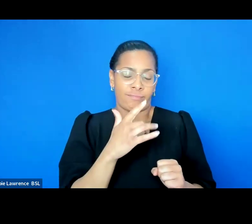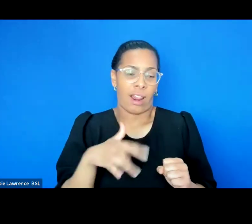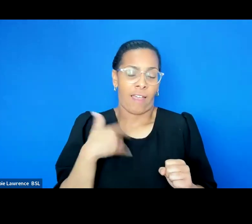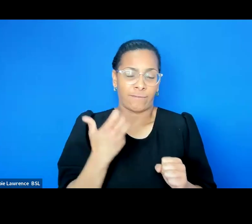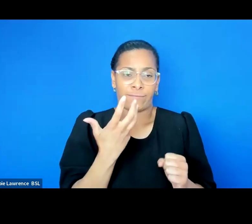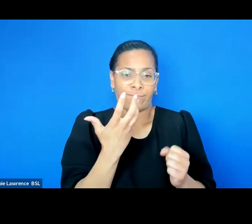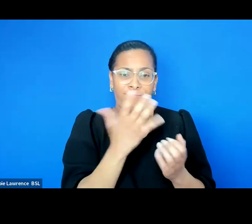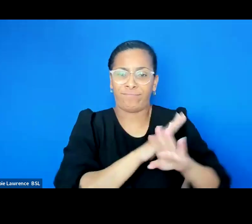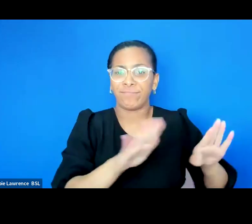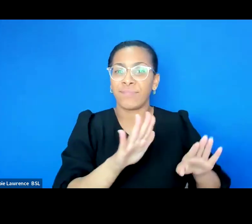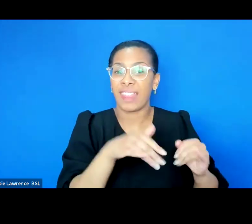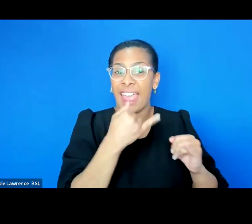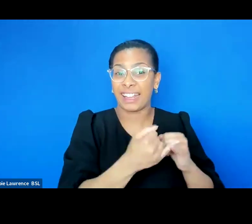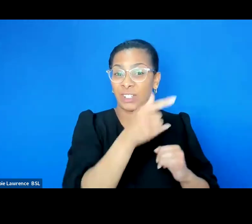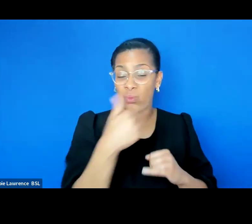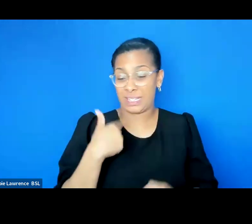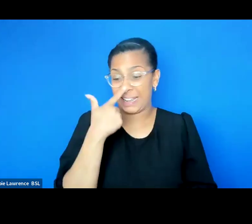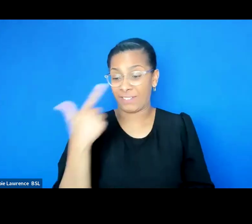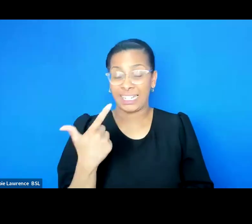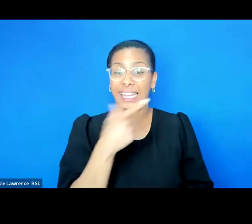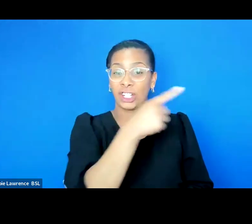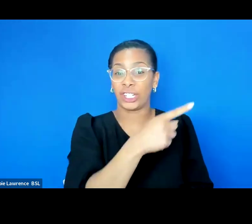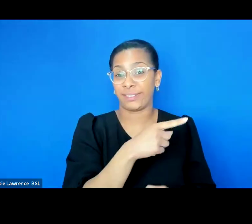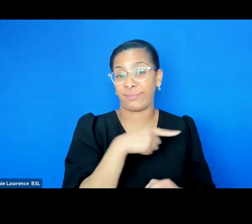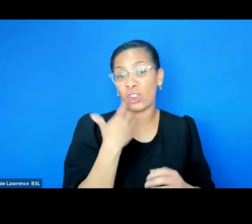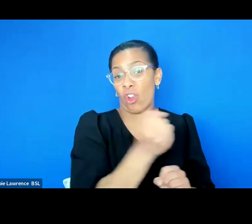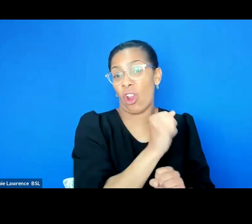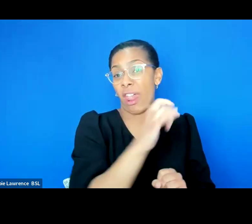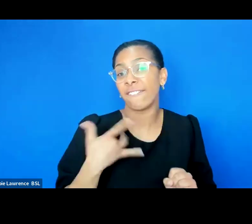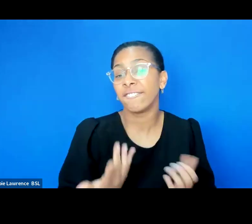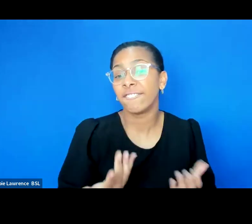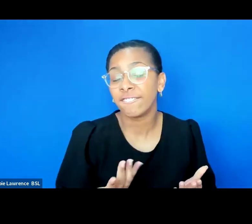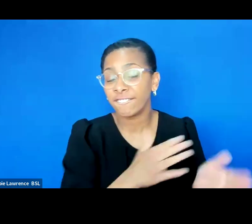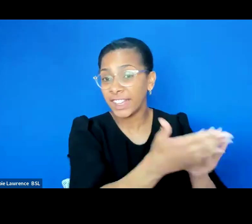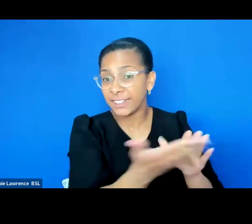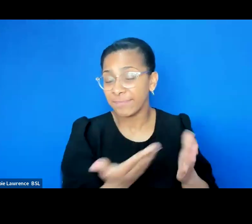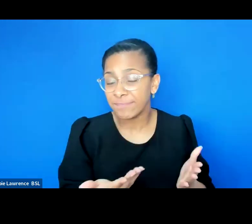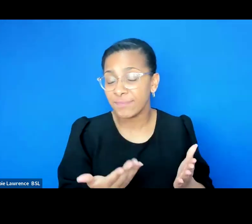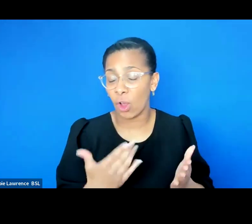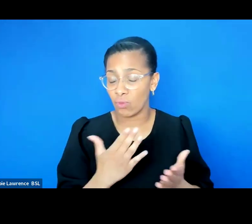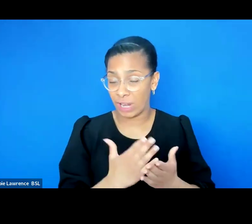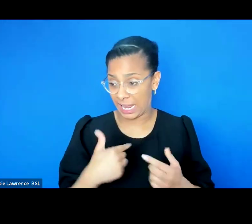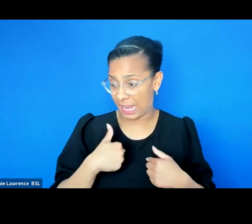I very much blame myself for my mother's death. I blamed myself for not being able to take care of her. Also,